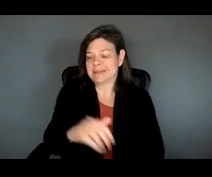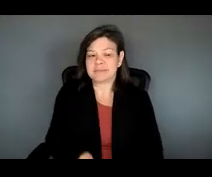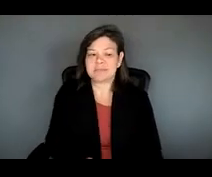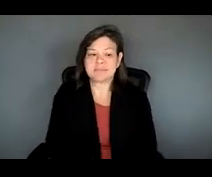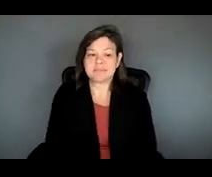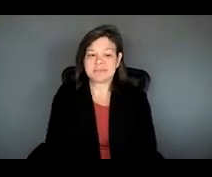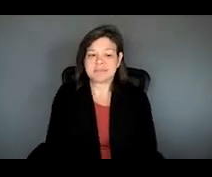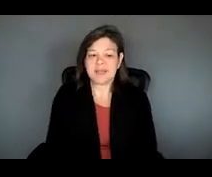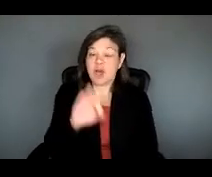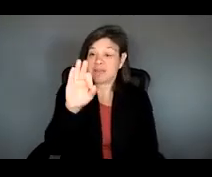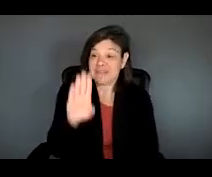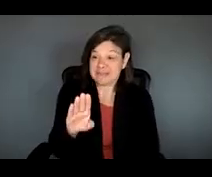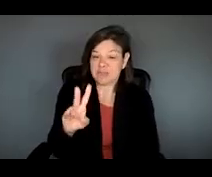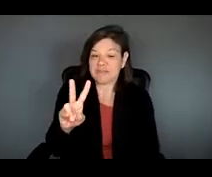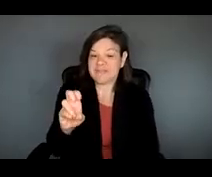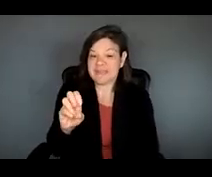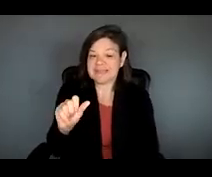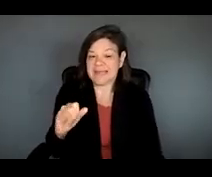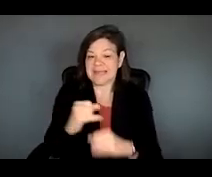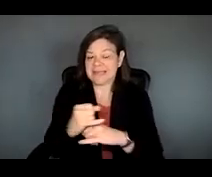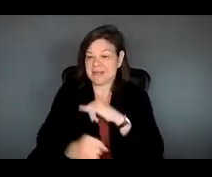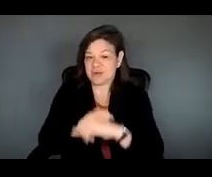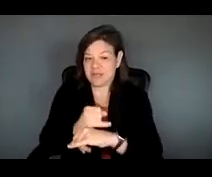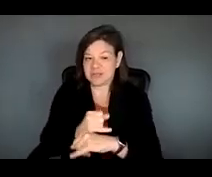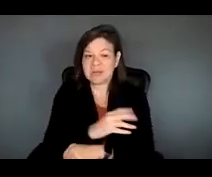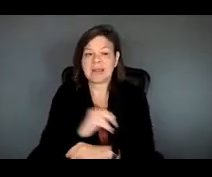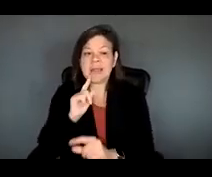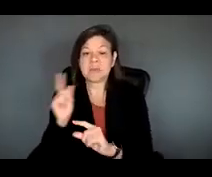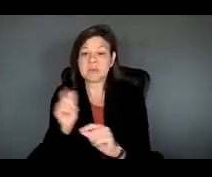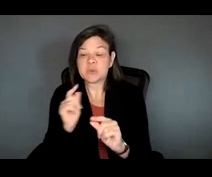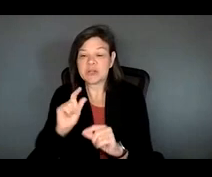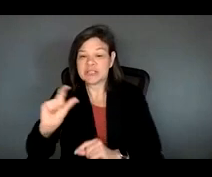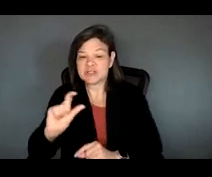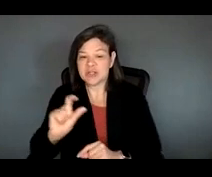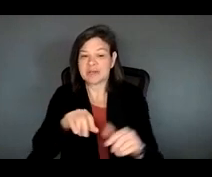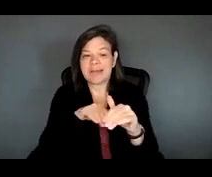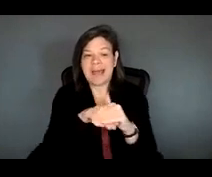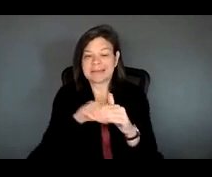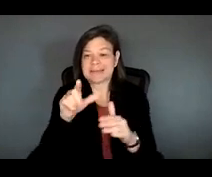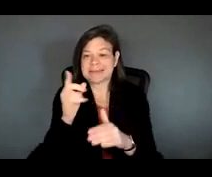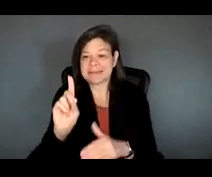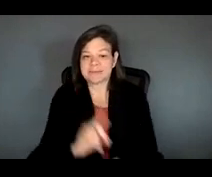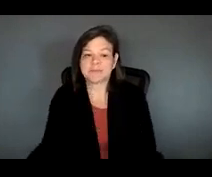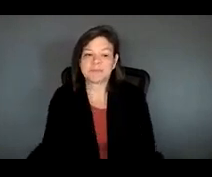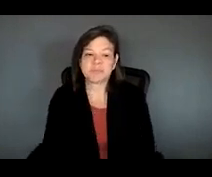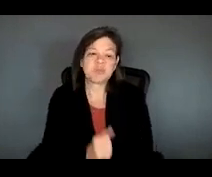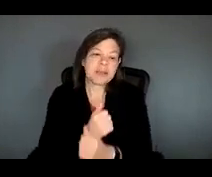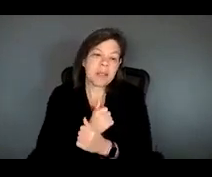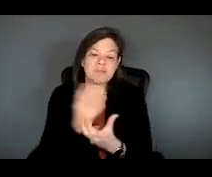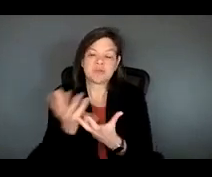On Facebook we're at VSA international. On Twitter and Instagram we are AccessLEAD. We'd love to engage with you.